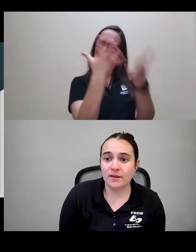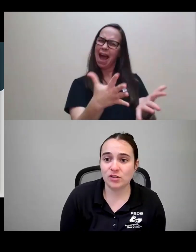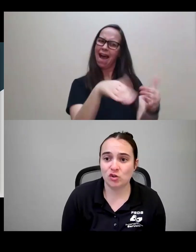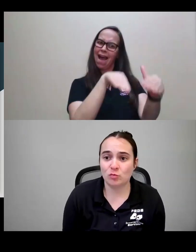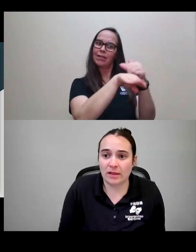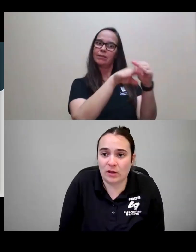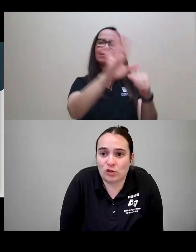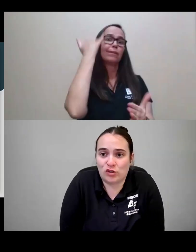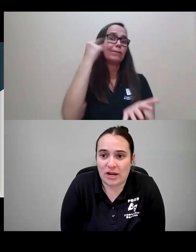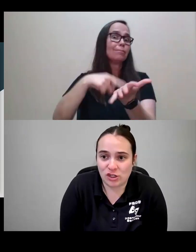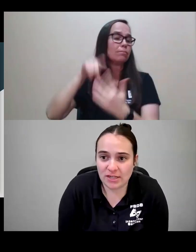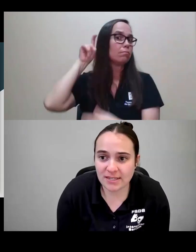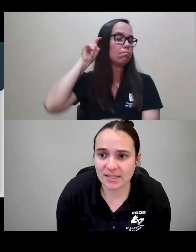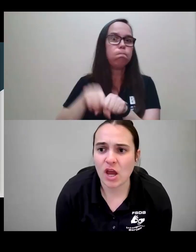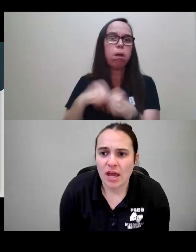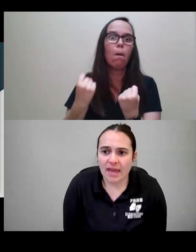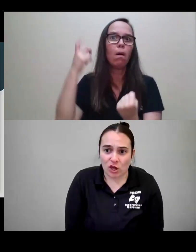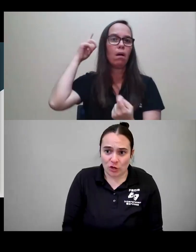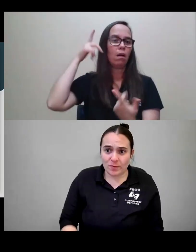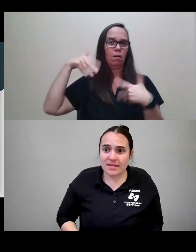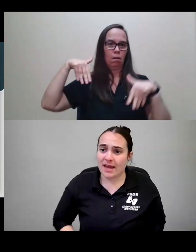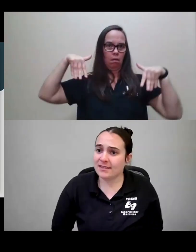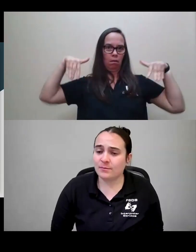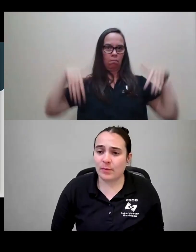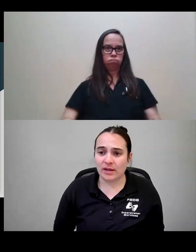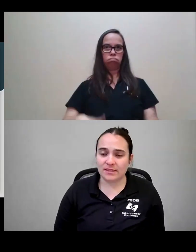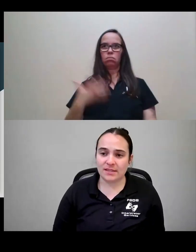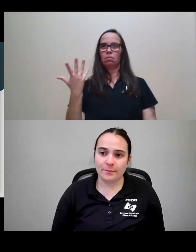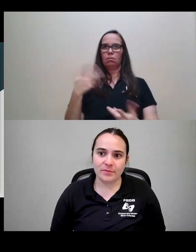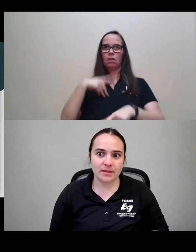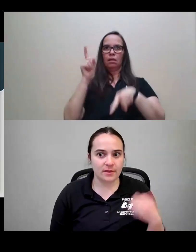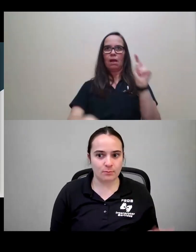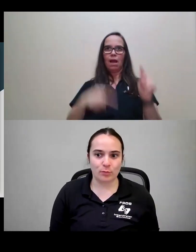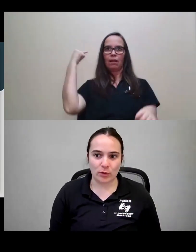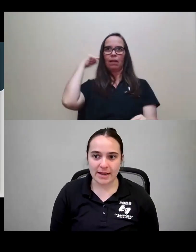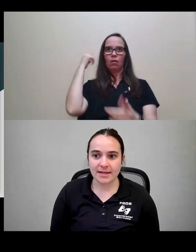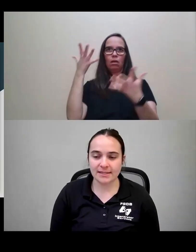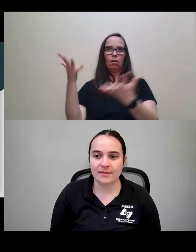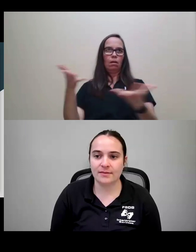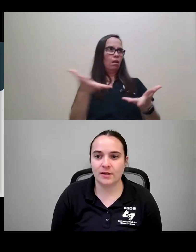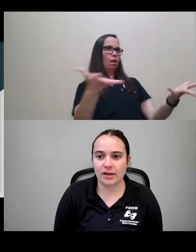benefit to bilingual strategies? It could be. Yes. But if something then breaks and